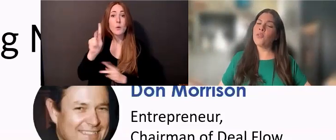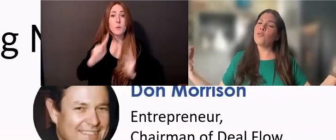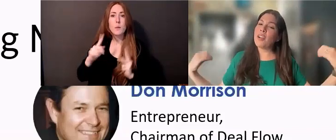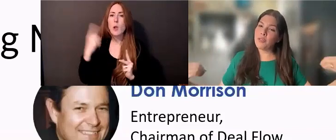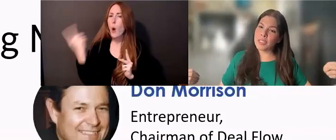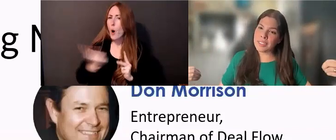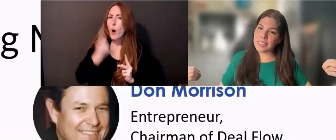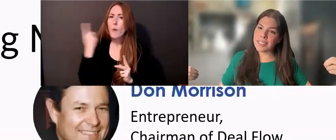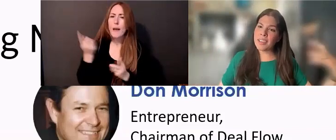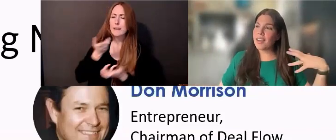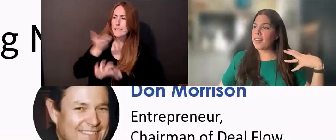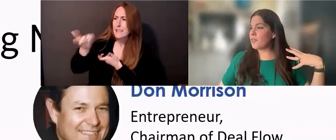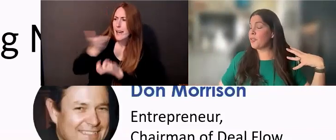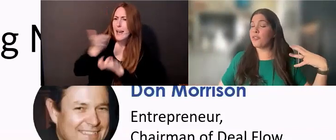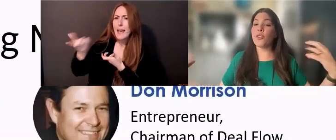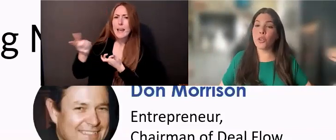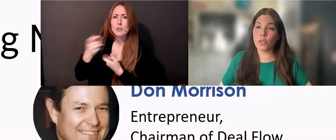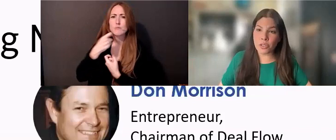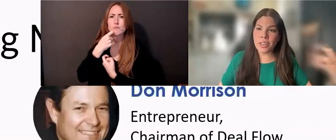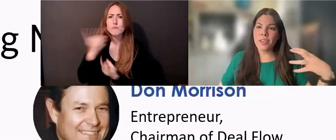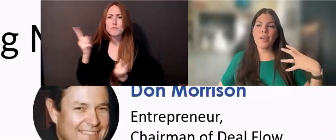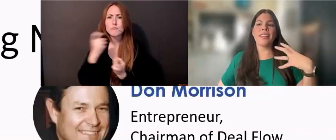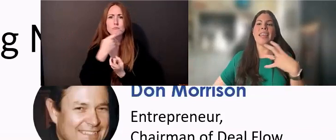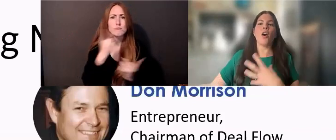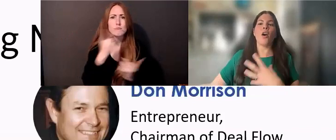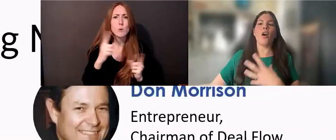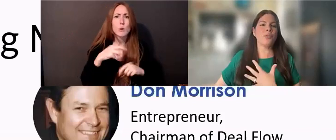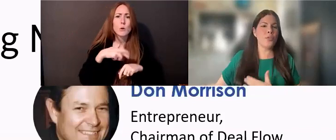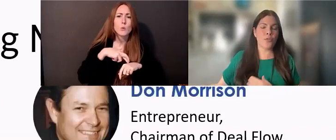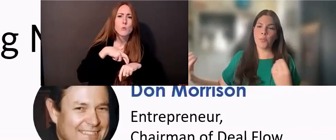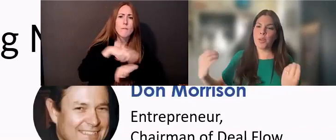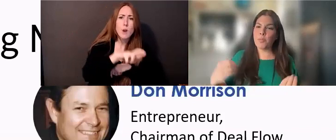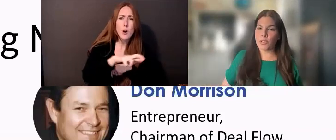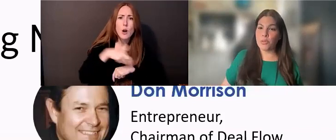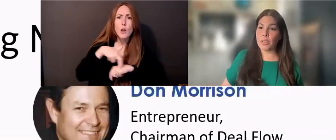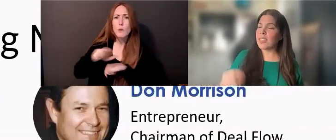References, referrals, they always refer people to us.